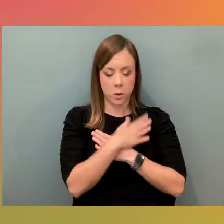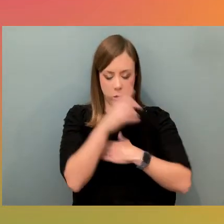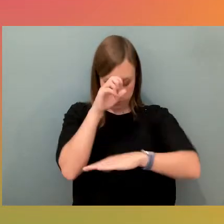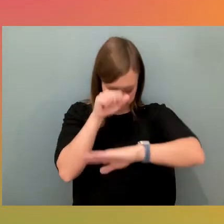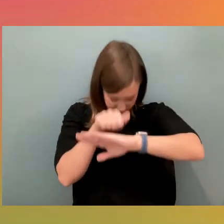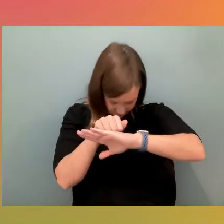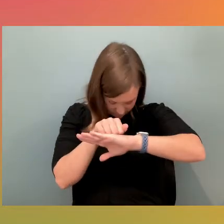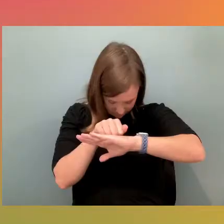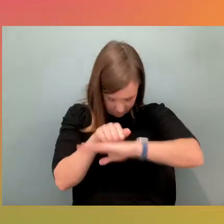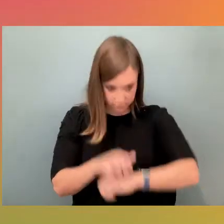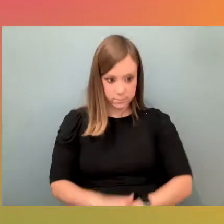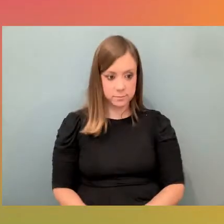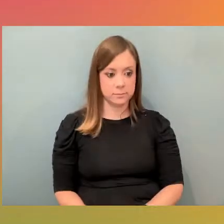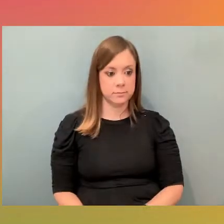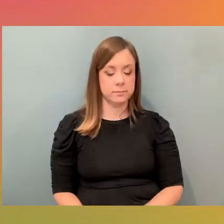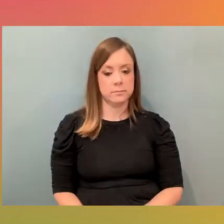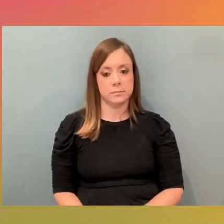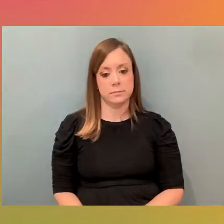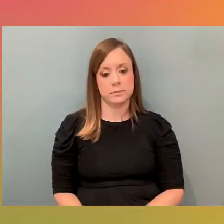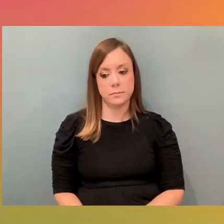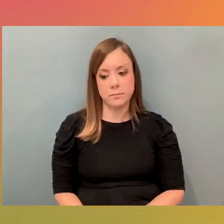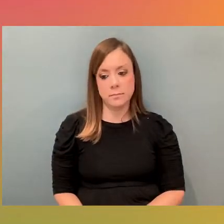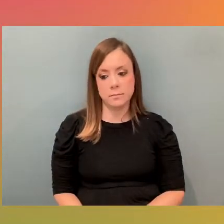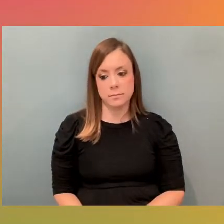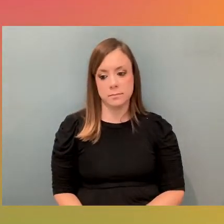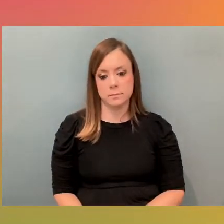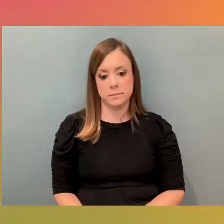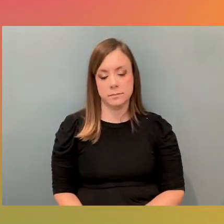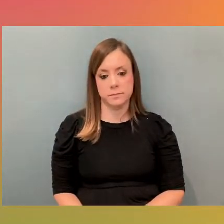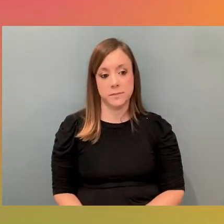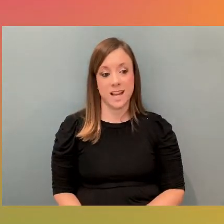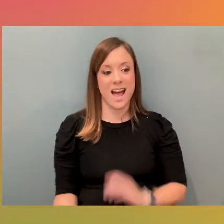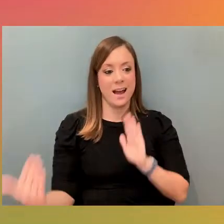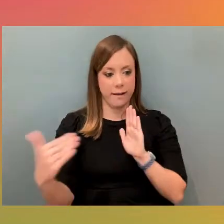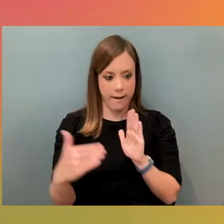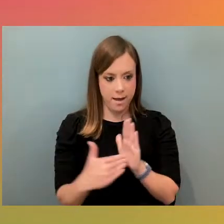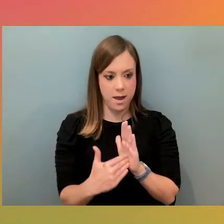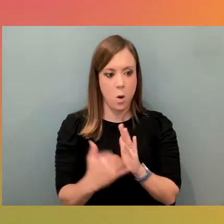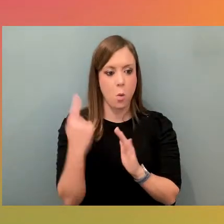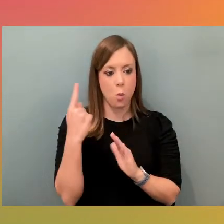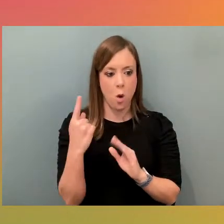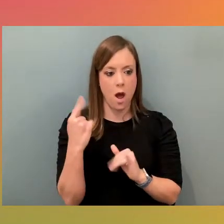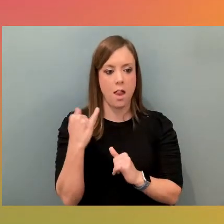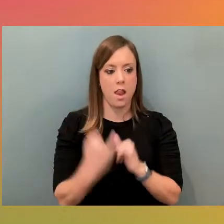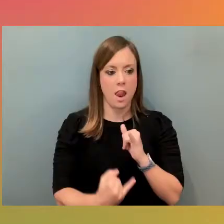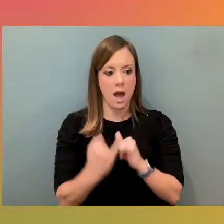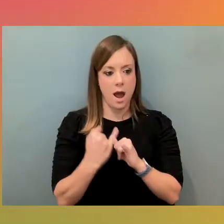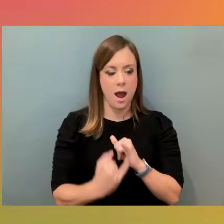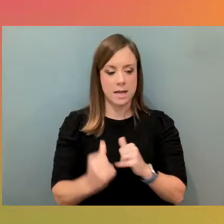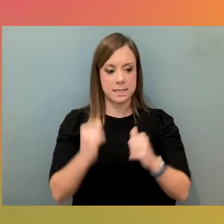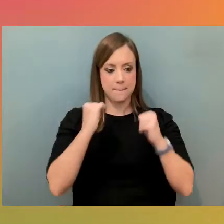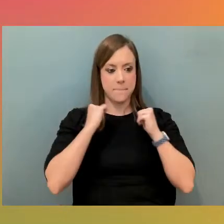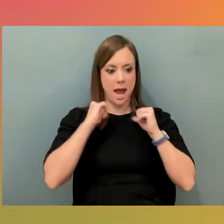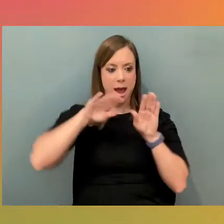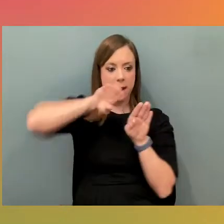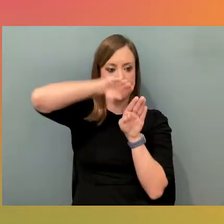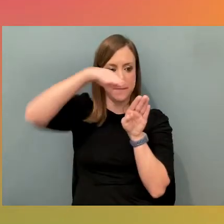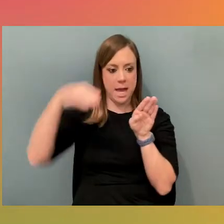BACK. FOR THREE, AND TWO. AND ONE. REST.